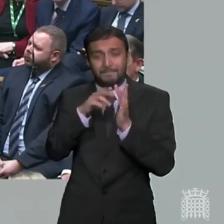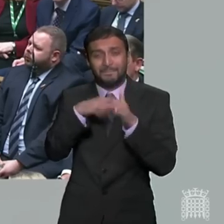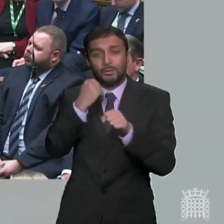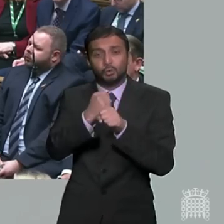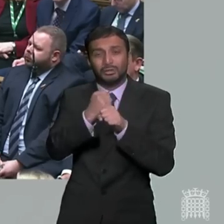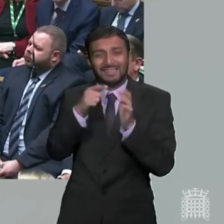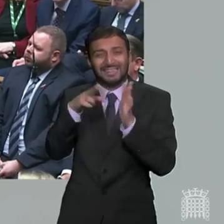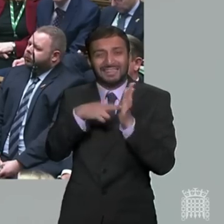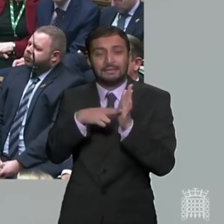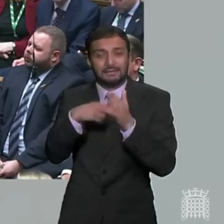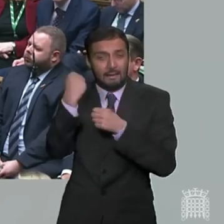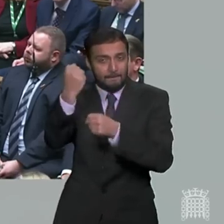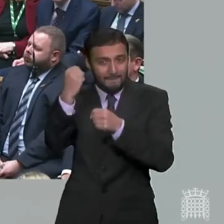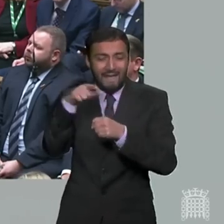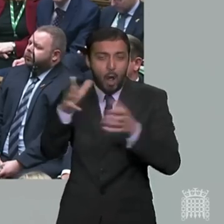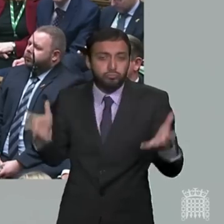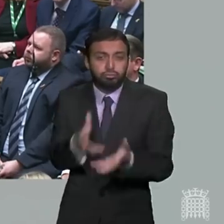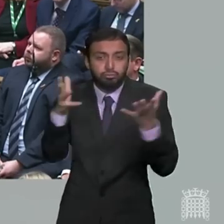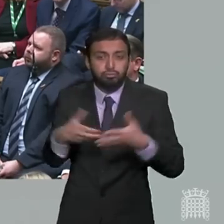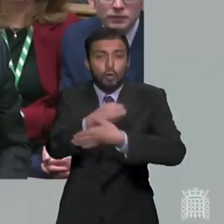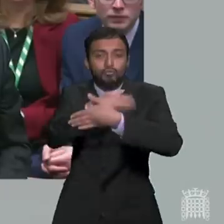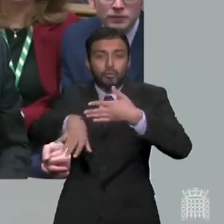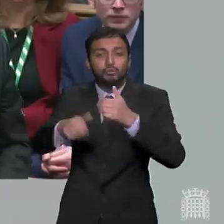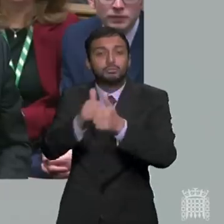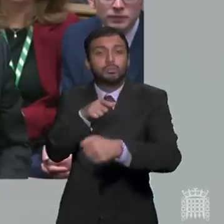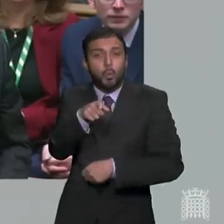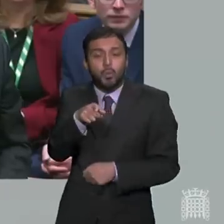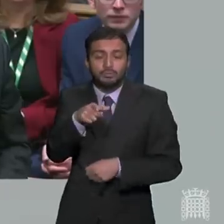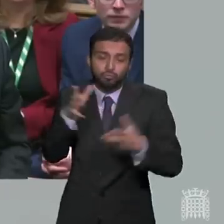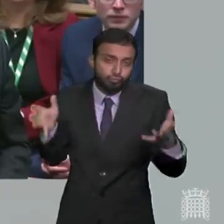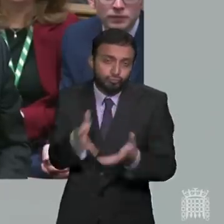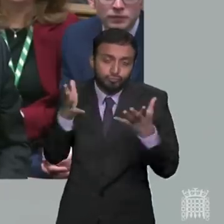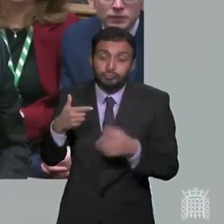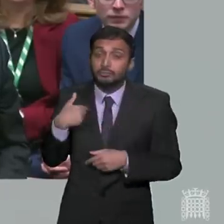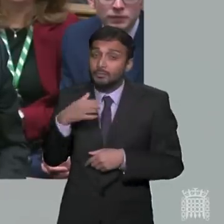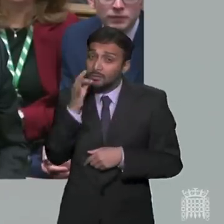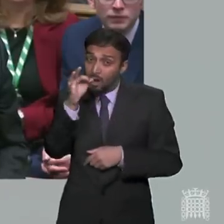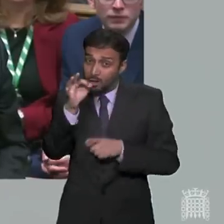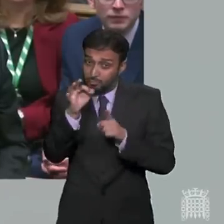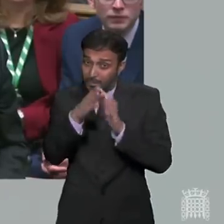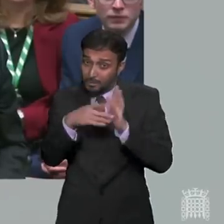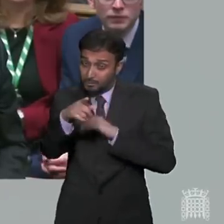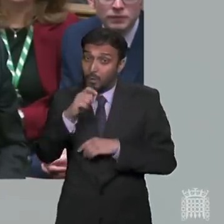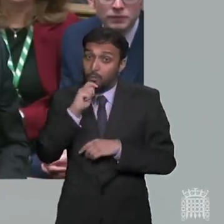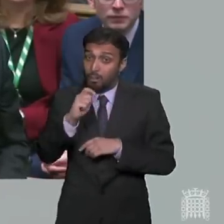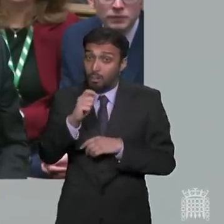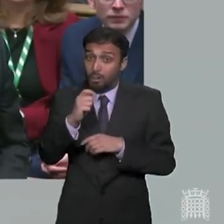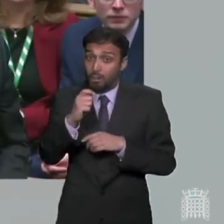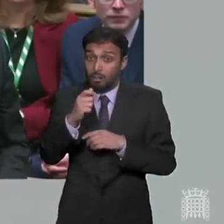the volunteers who make it possible every week. Will the Prime Minister join me in thanking those volunteers for their incredible work?